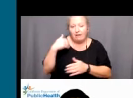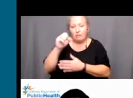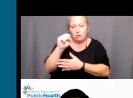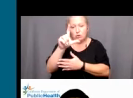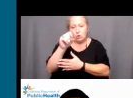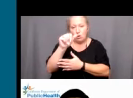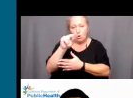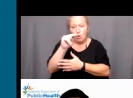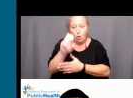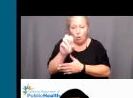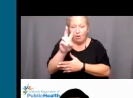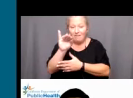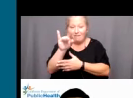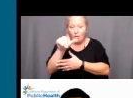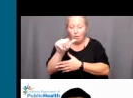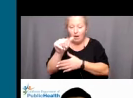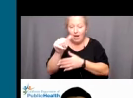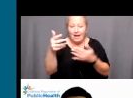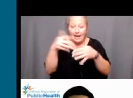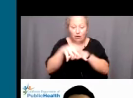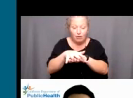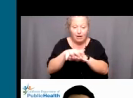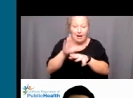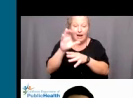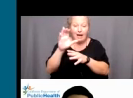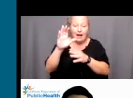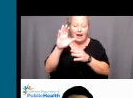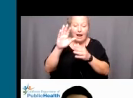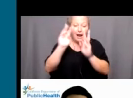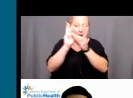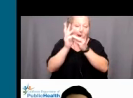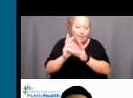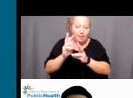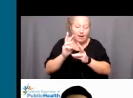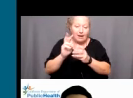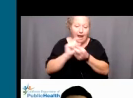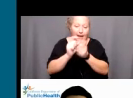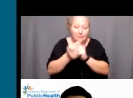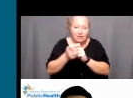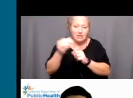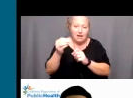who is the integrated climate, adaptation, and resilience program council program manager